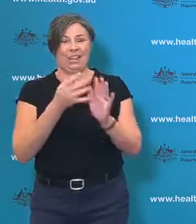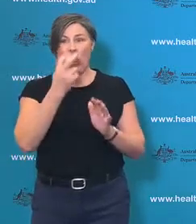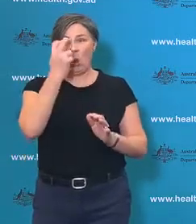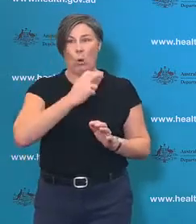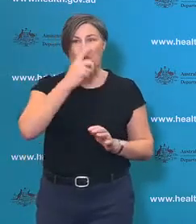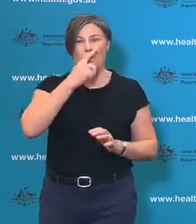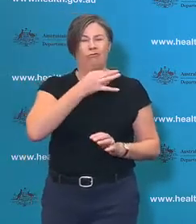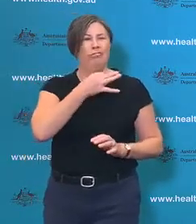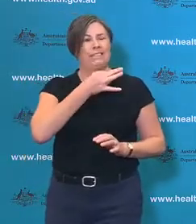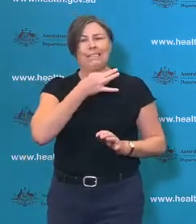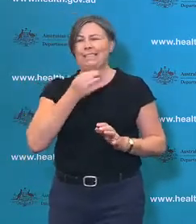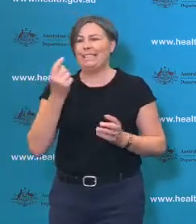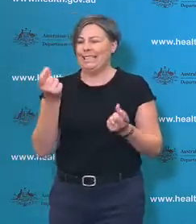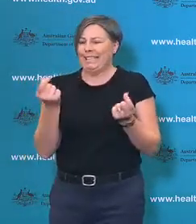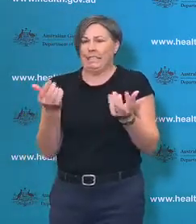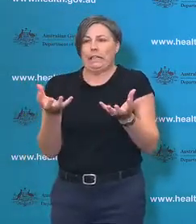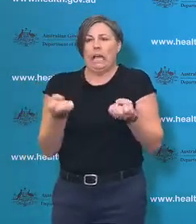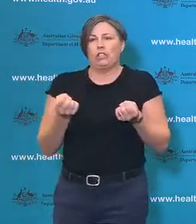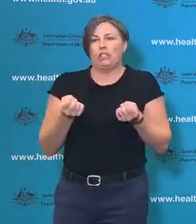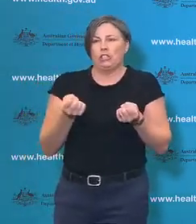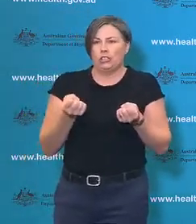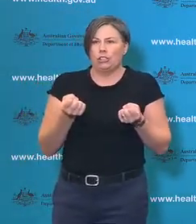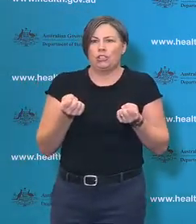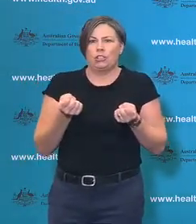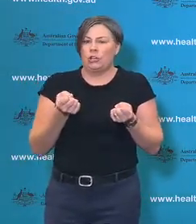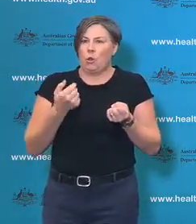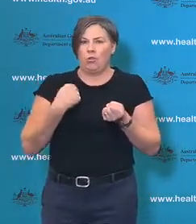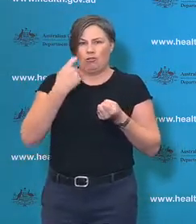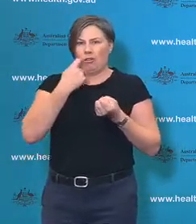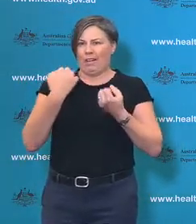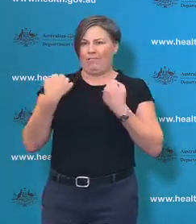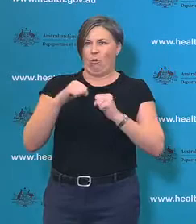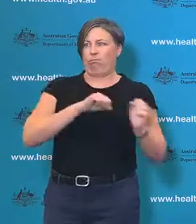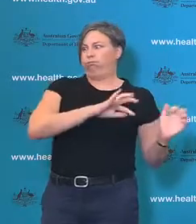Clearly everything that we're doing is to prevent that from happening and to save more lives.